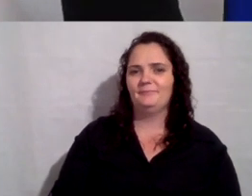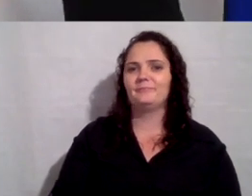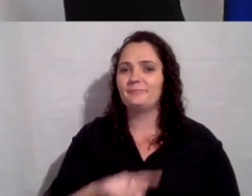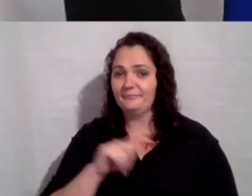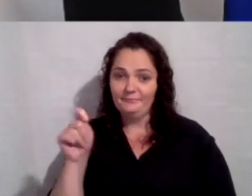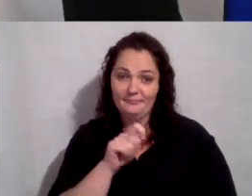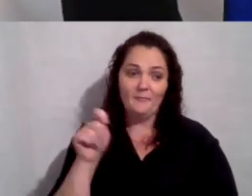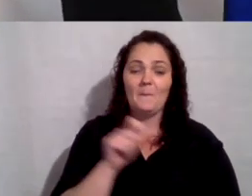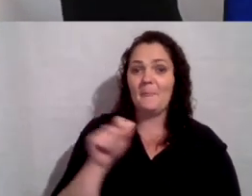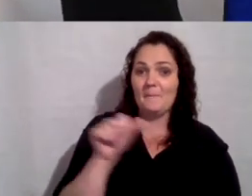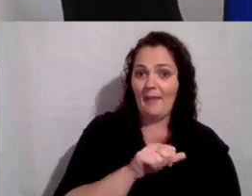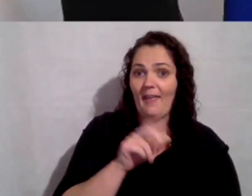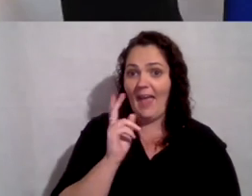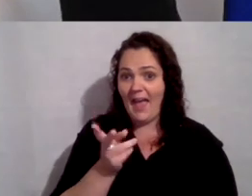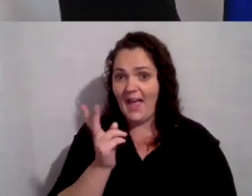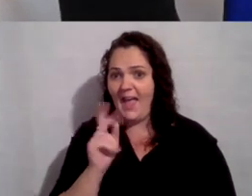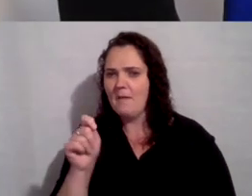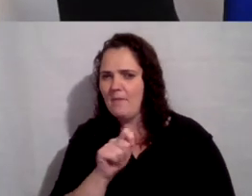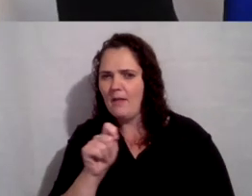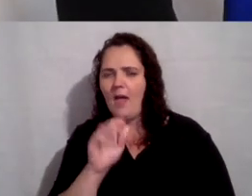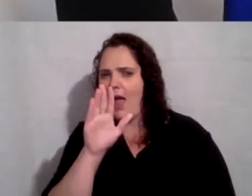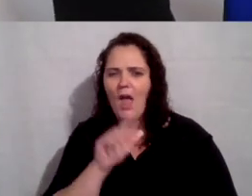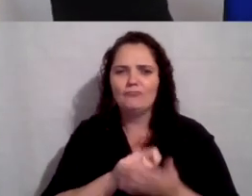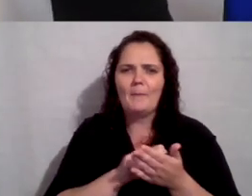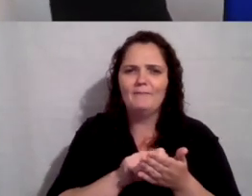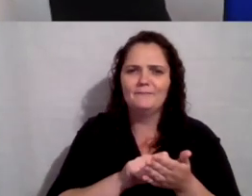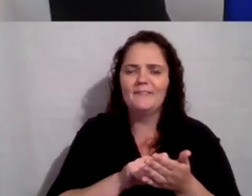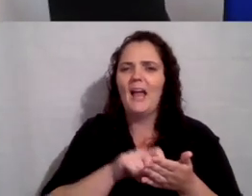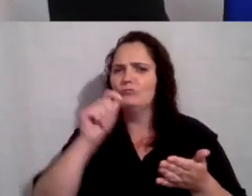and forth, working with my eraser and with my charcoal and just swapping